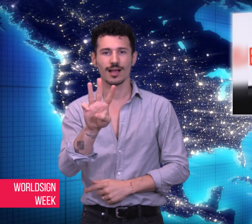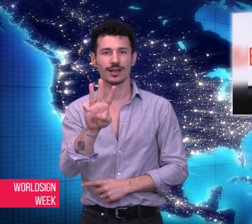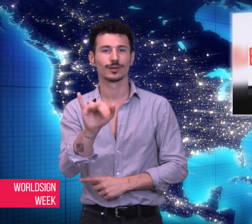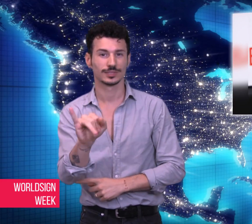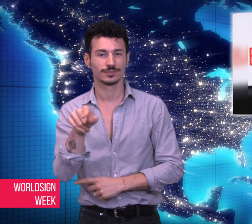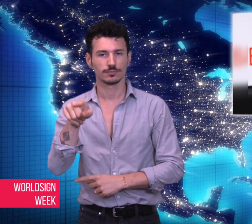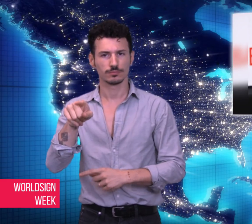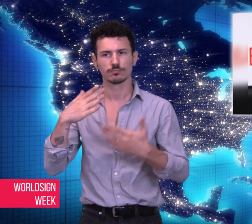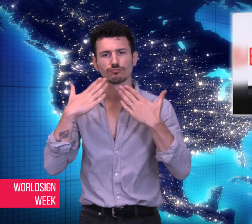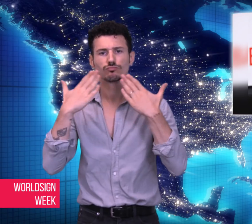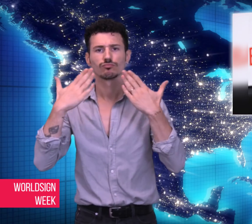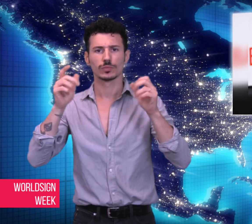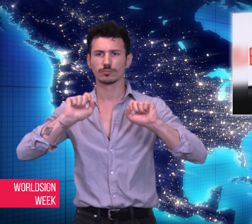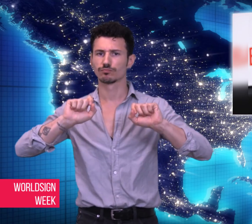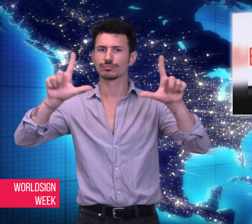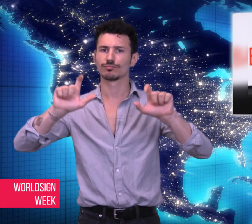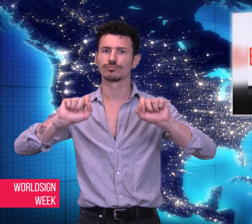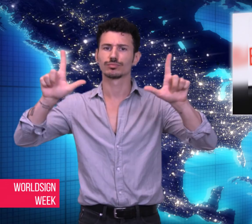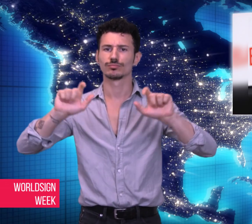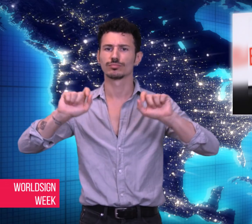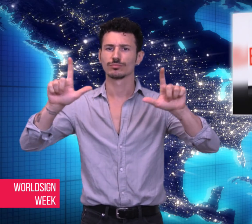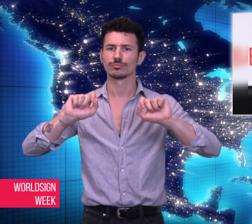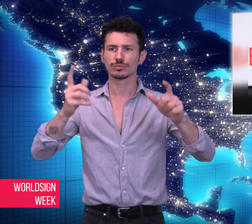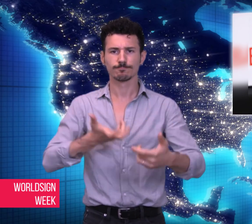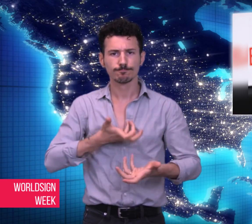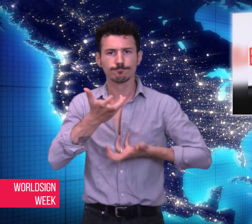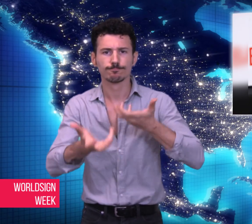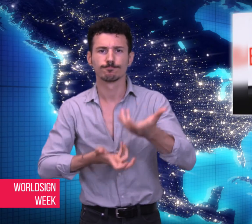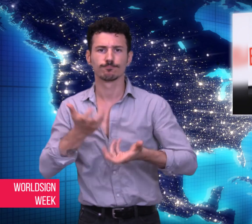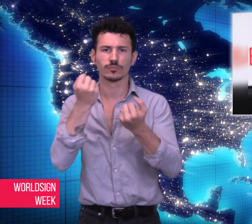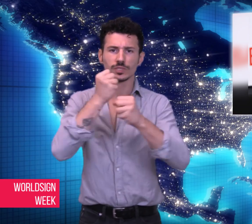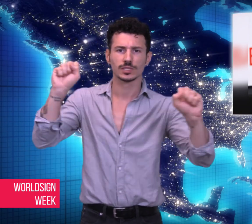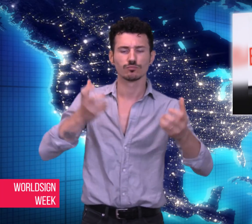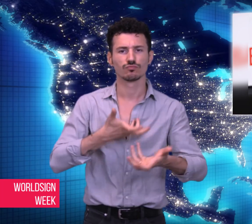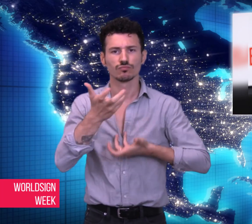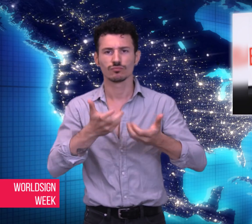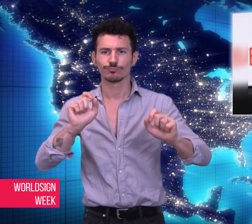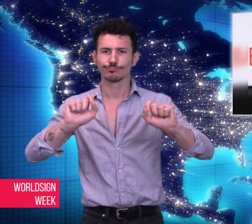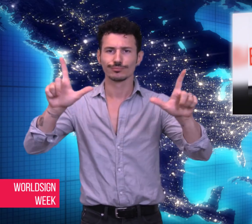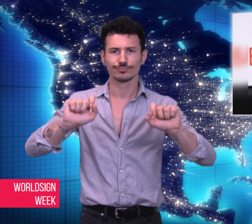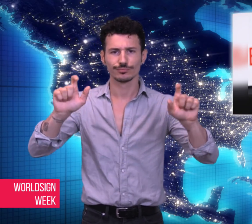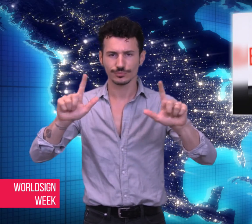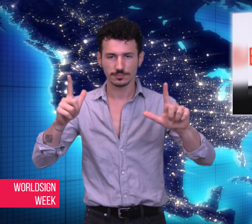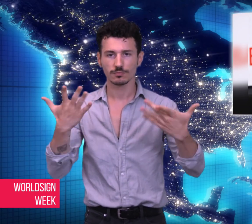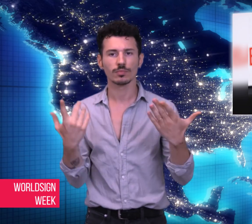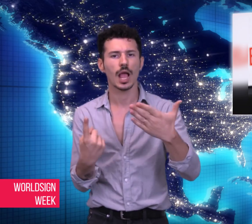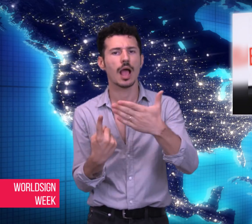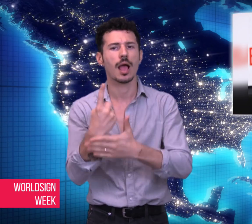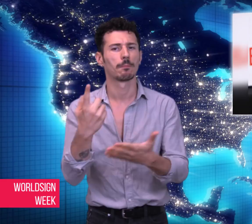Raif is still imprisoned. Canadian Foreign Minister Chrystia Freeland